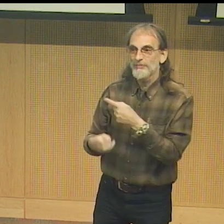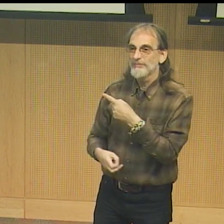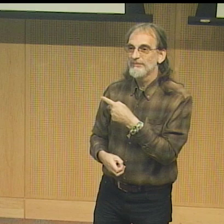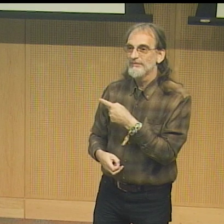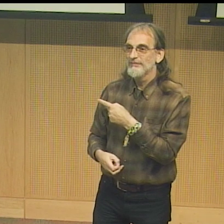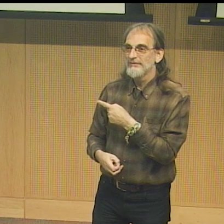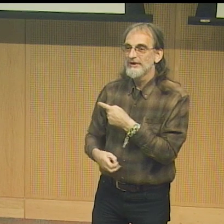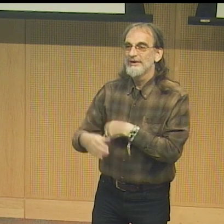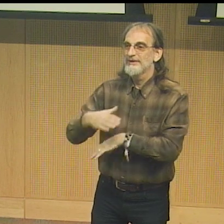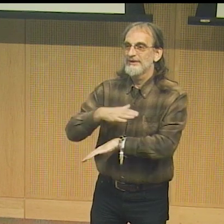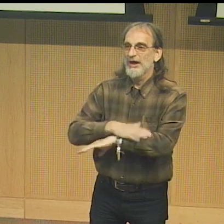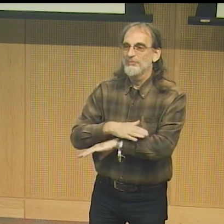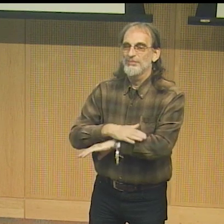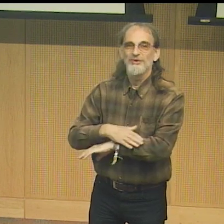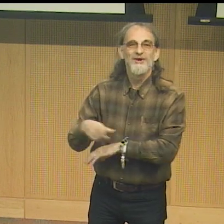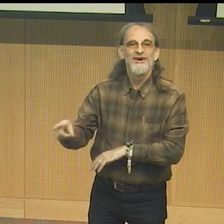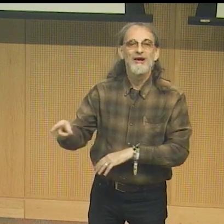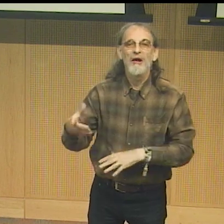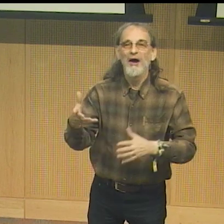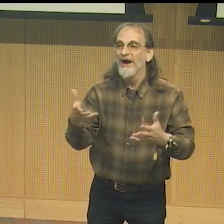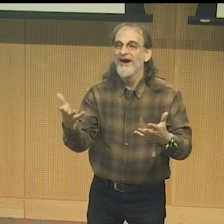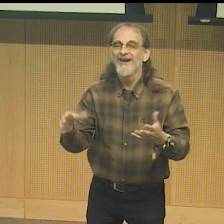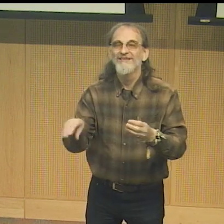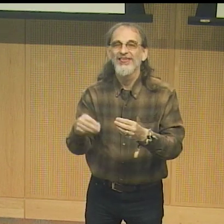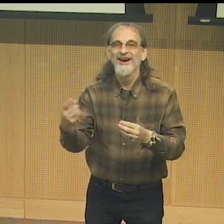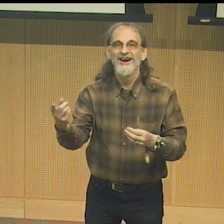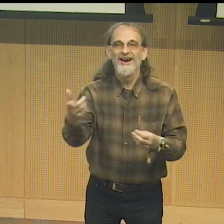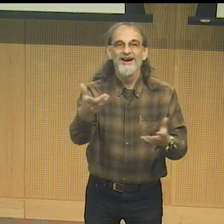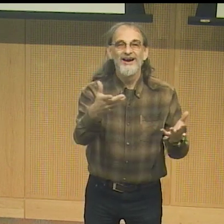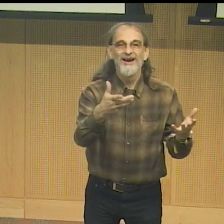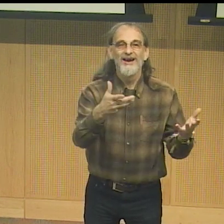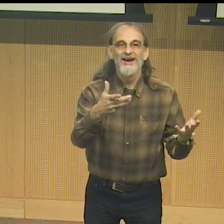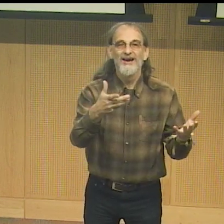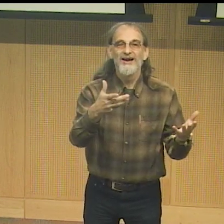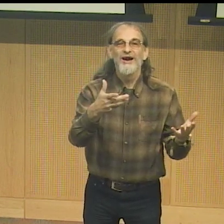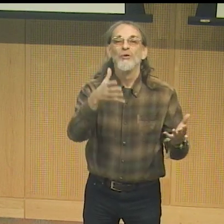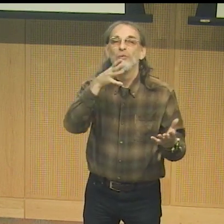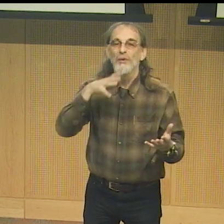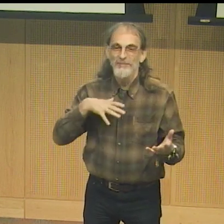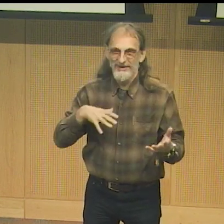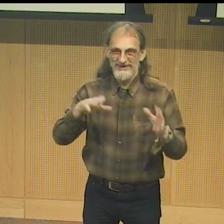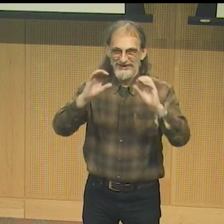That's one thing, yes. But what else? There are no women in the picture. Exactly. There is not one woman there.